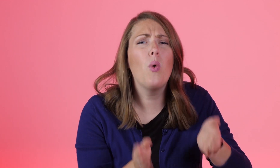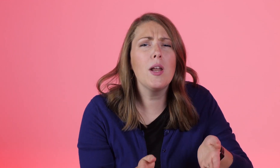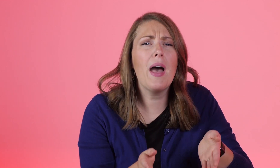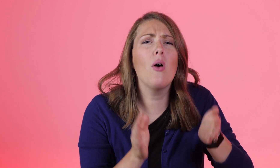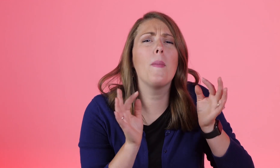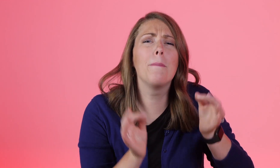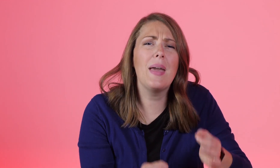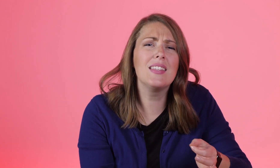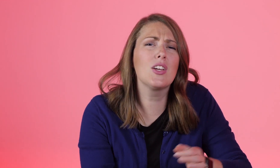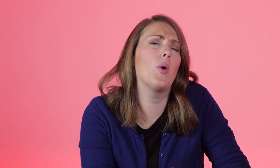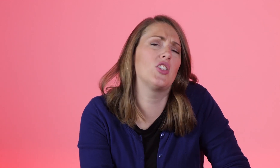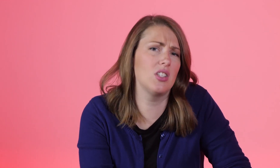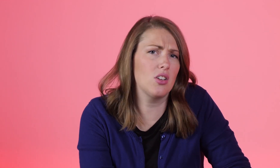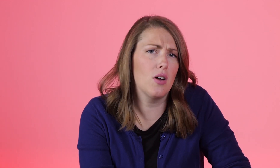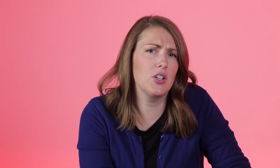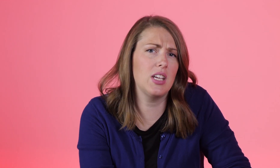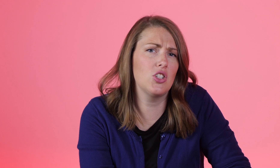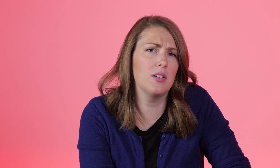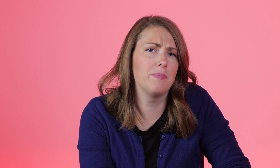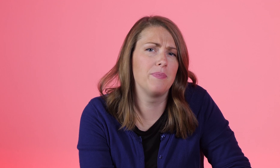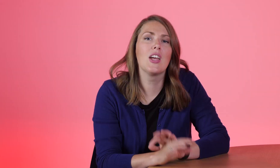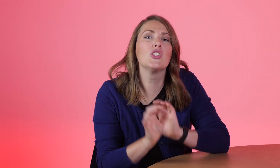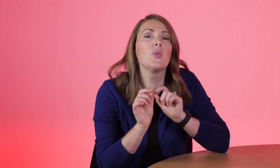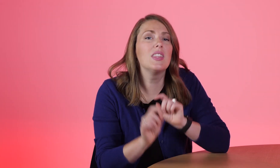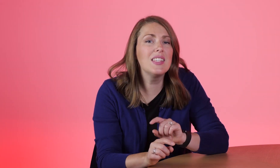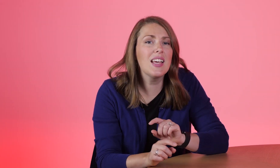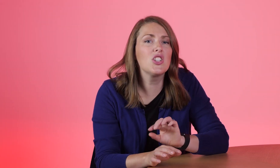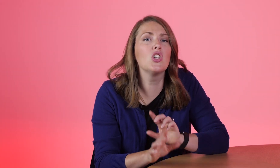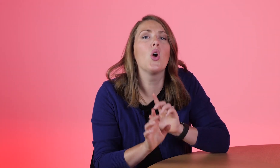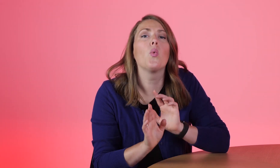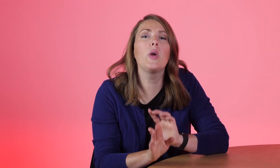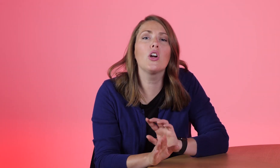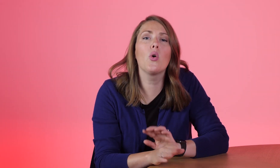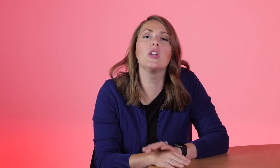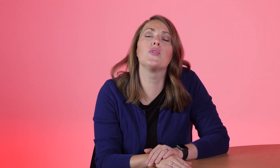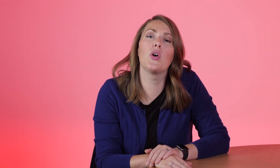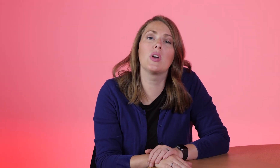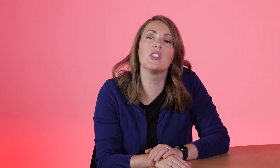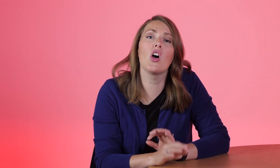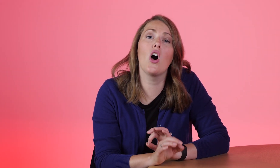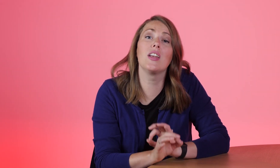what about basic questions in conversation so in this section we are going to focus on